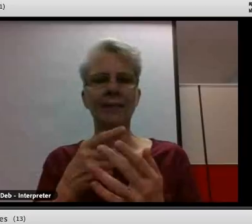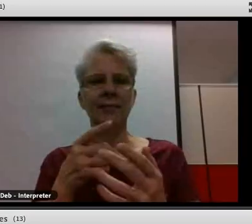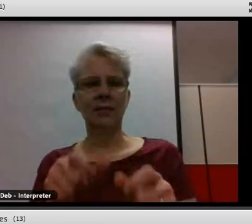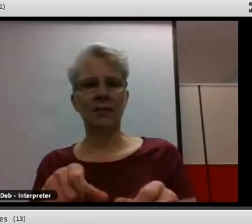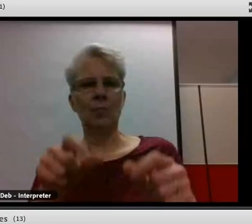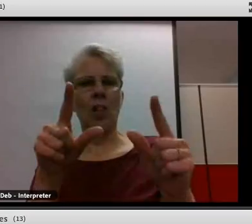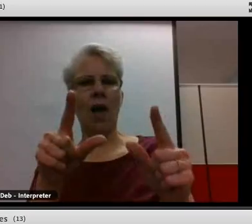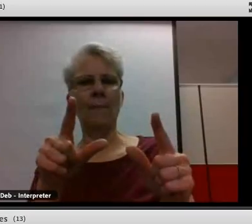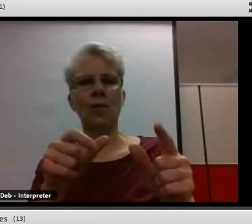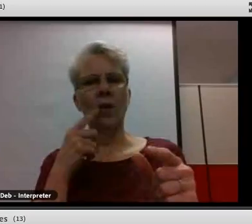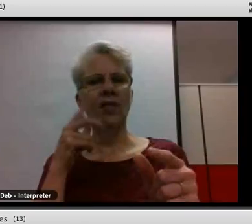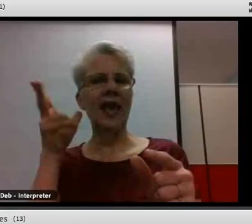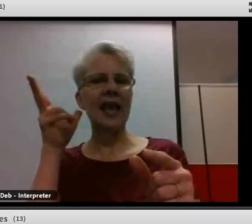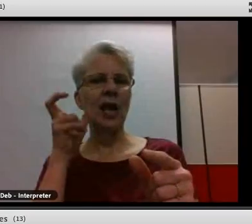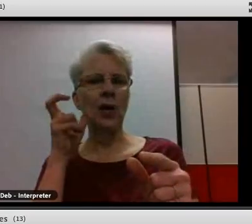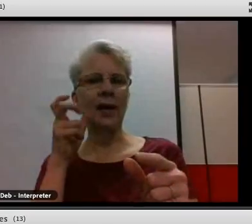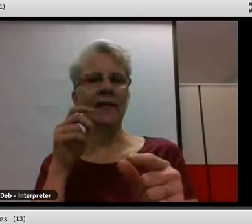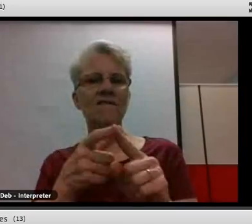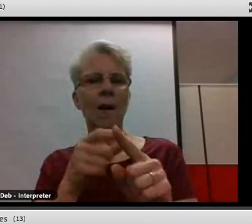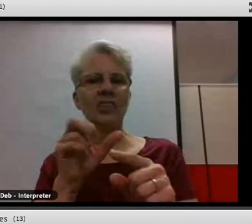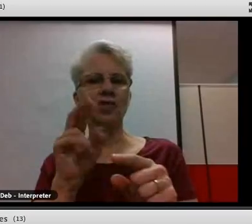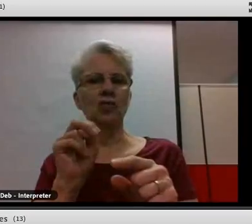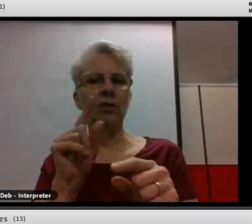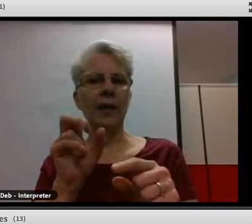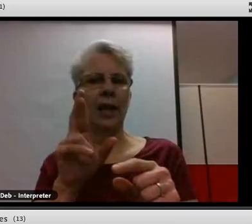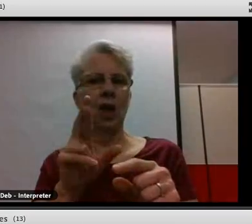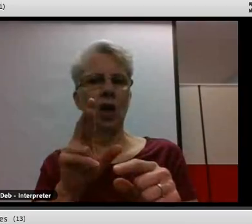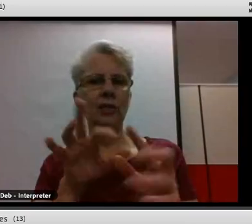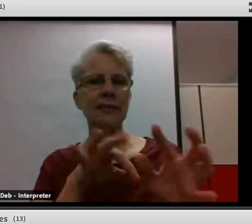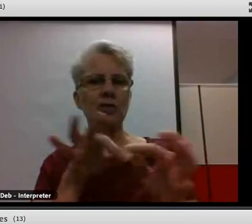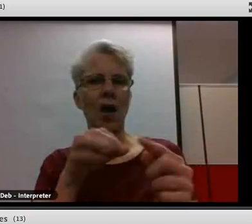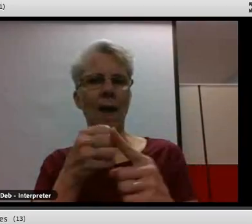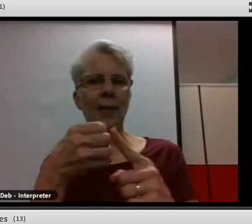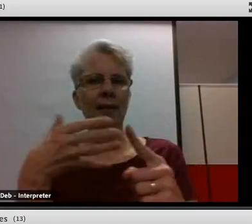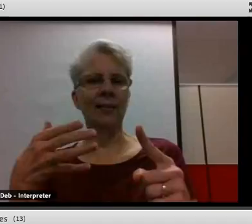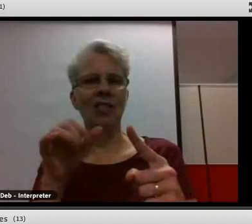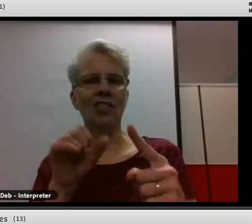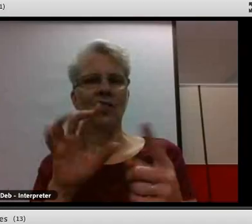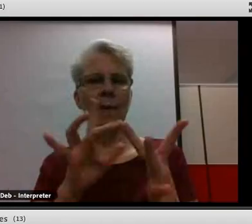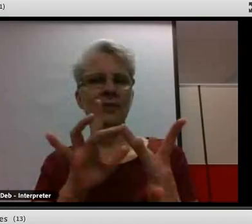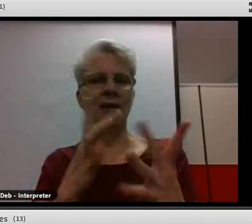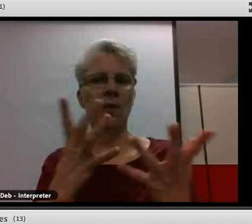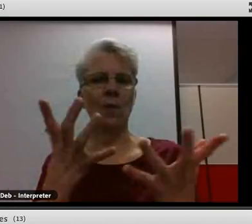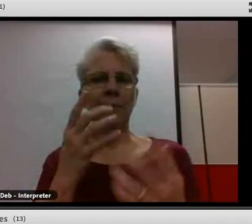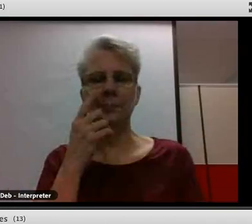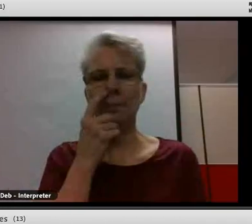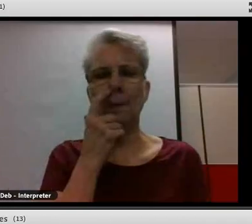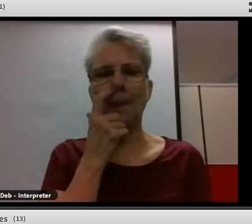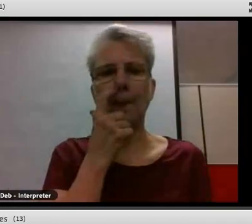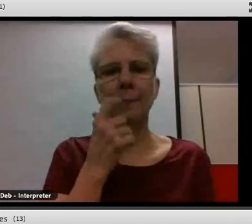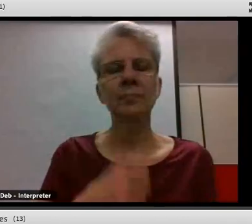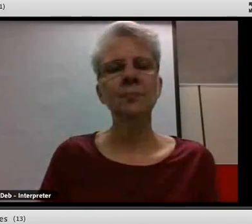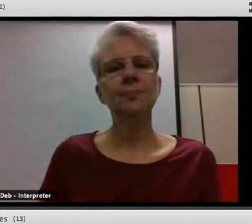It's ways that -- you know, libraries create things. We create websites and OPACs and research guides.